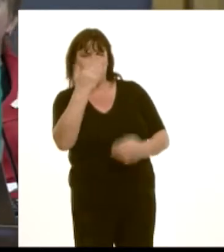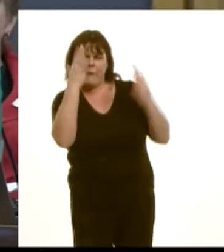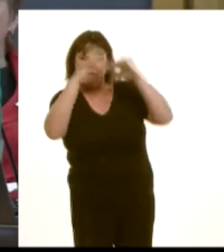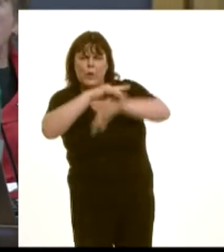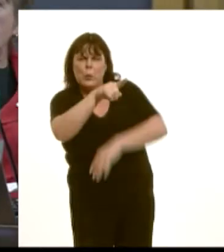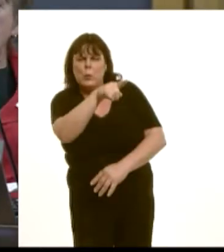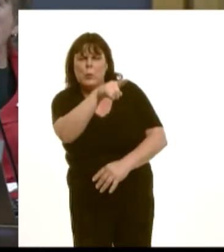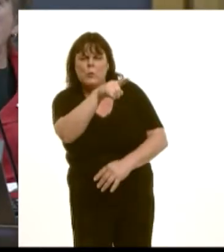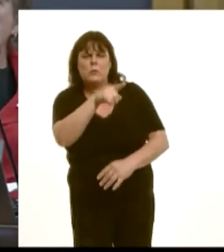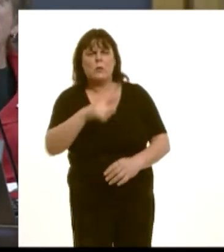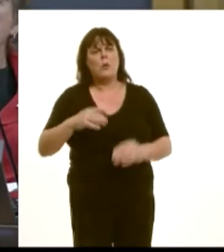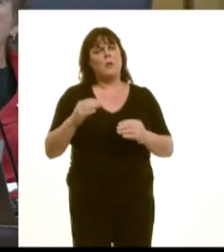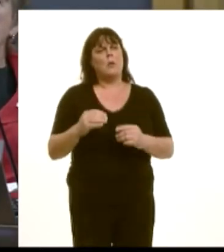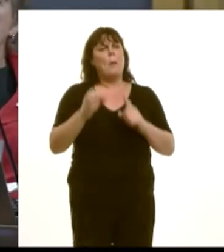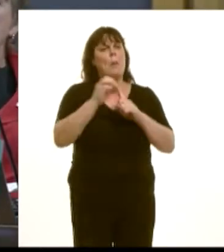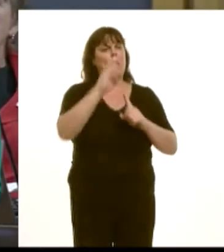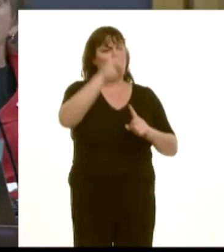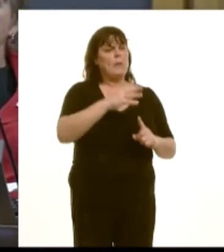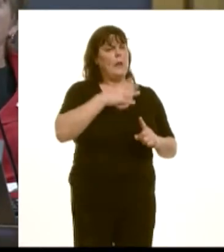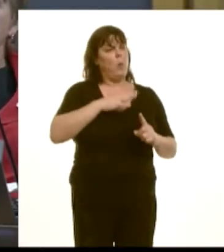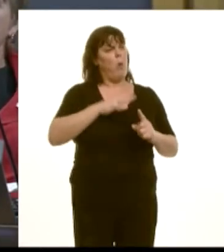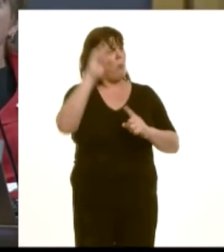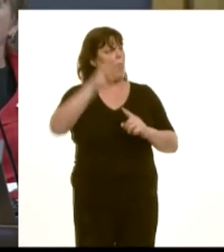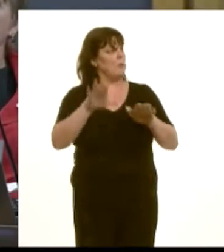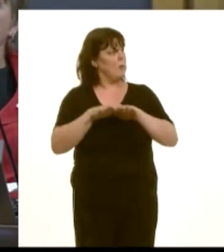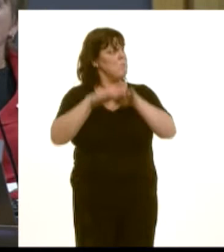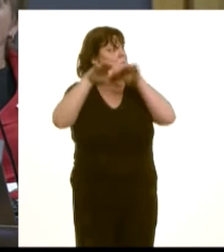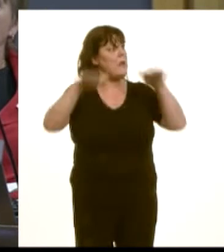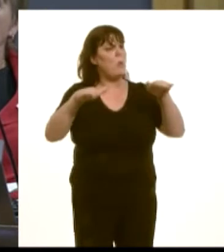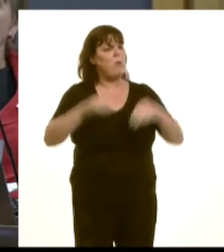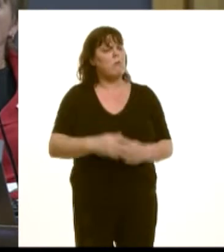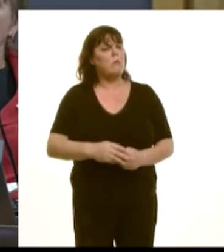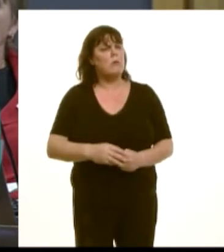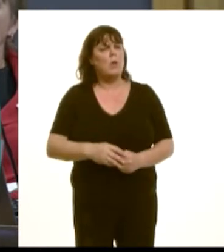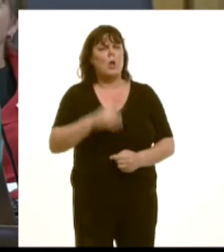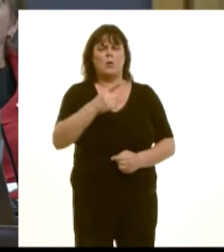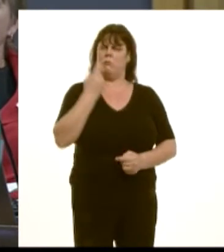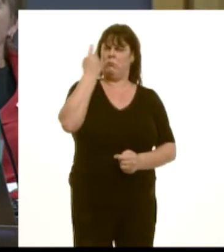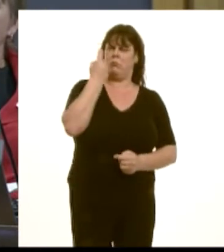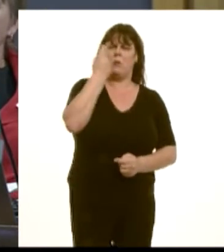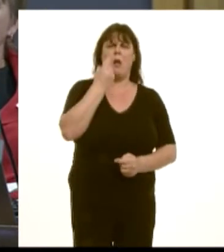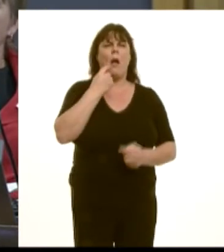demand for equality for Wales. You questioned the rationale behind our figure of